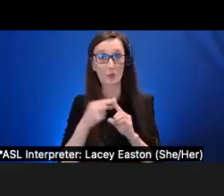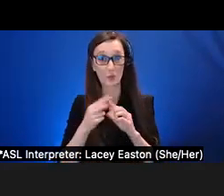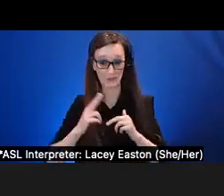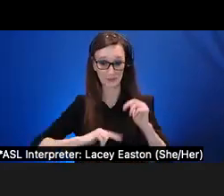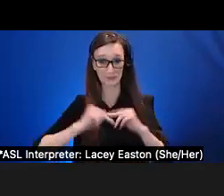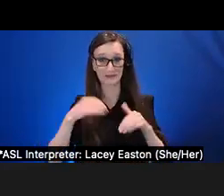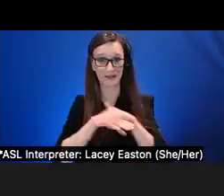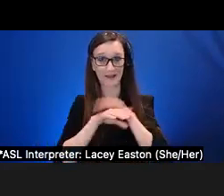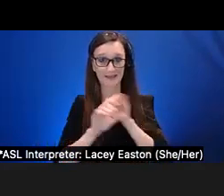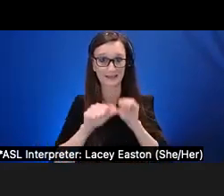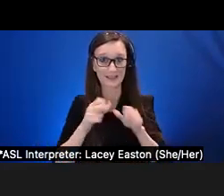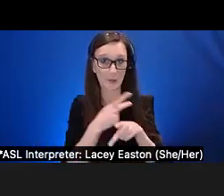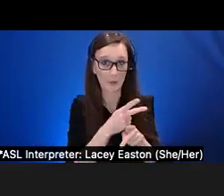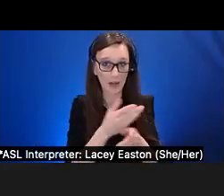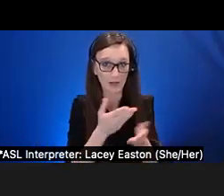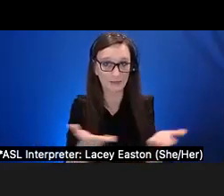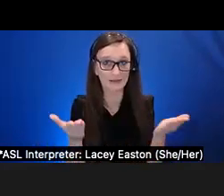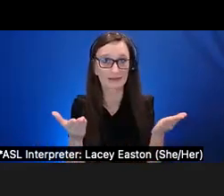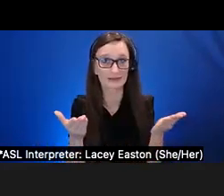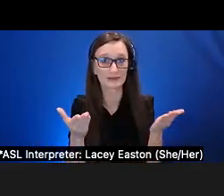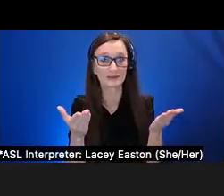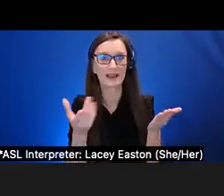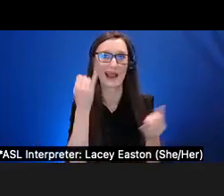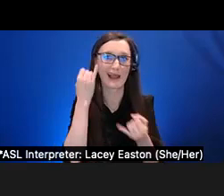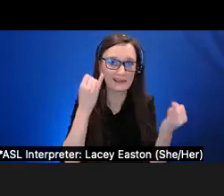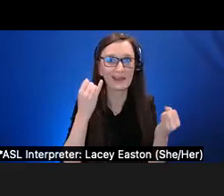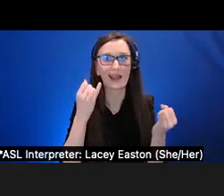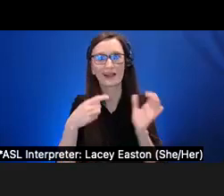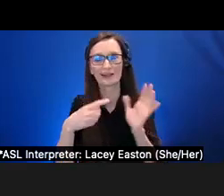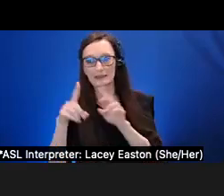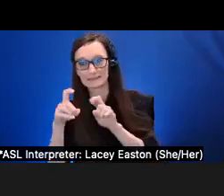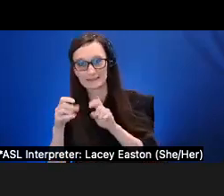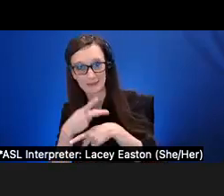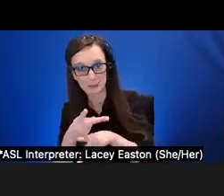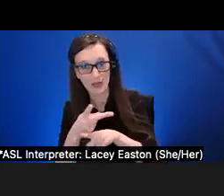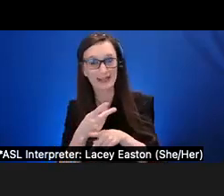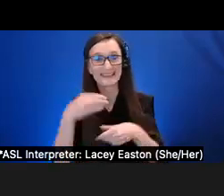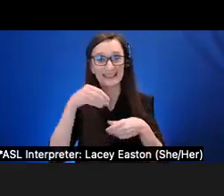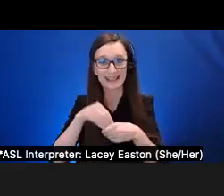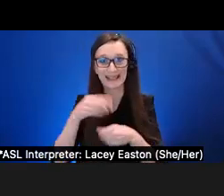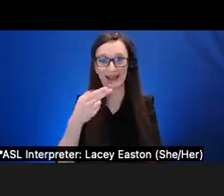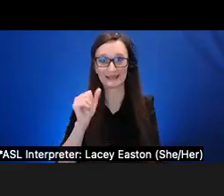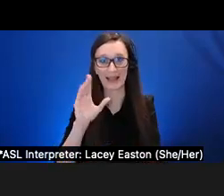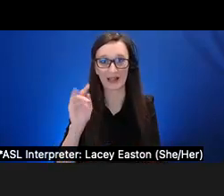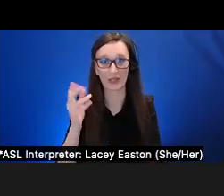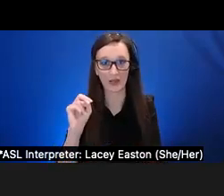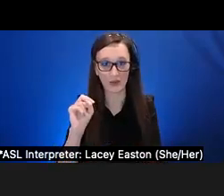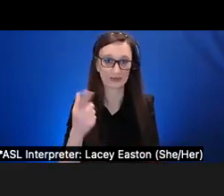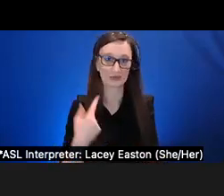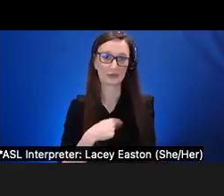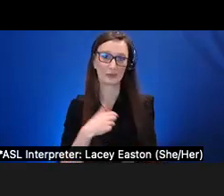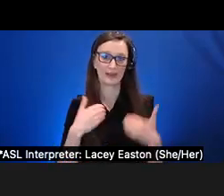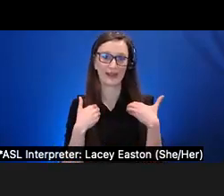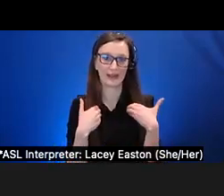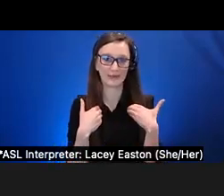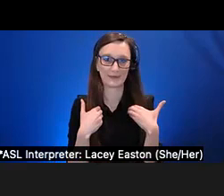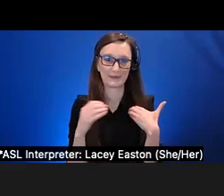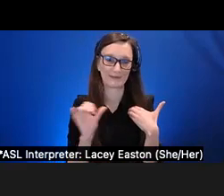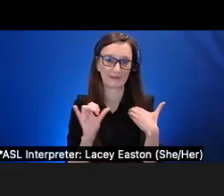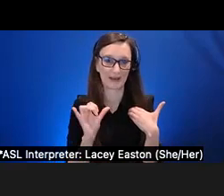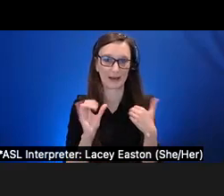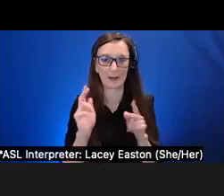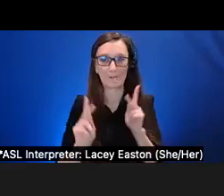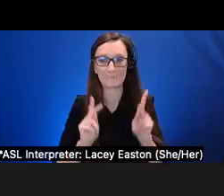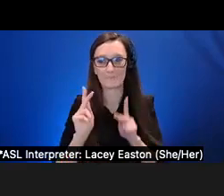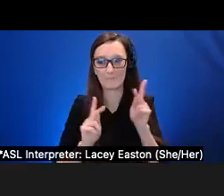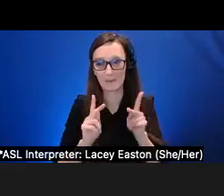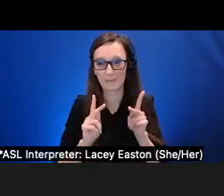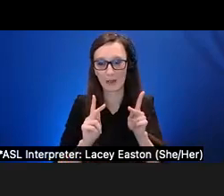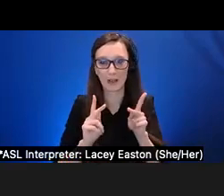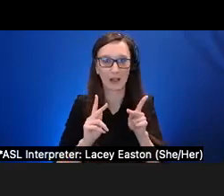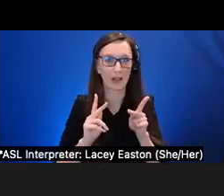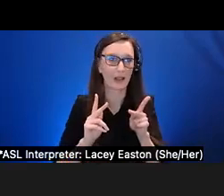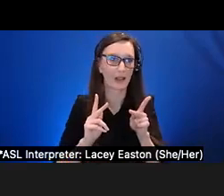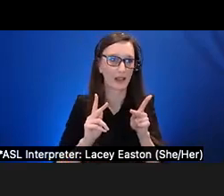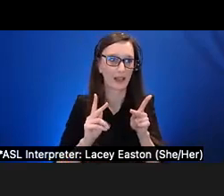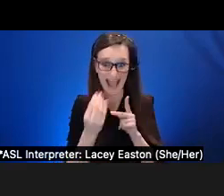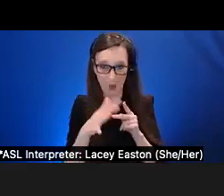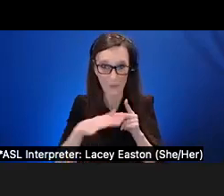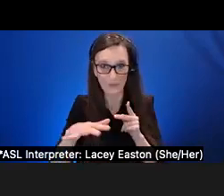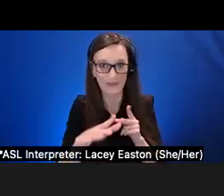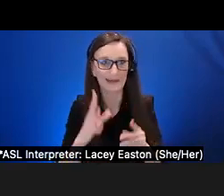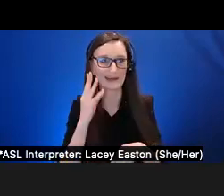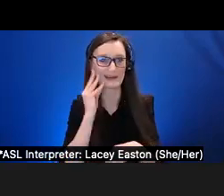products in Hackathon's, we do have people on the ground experiencing the accessibility